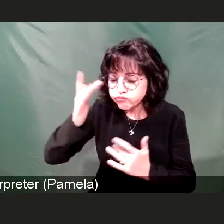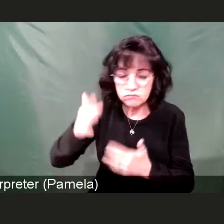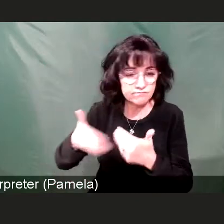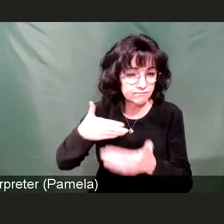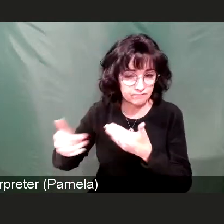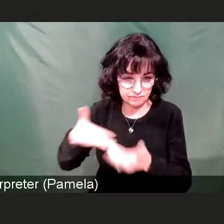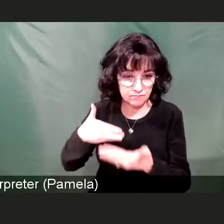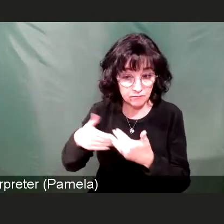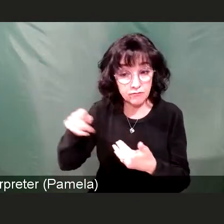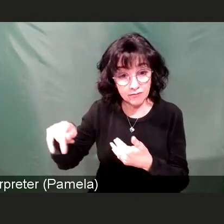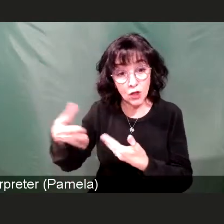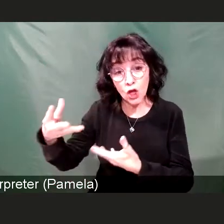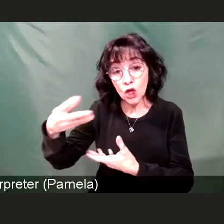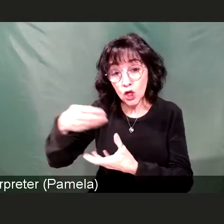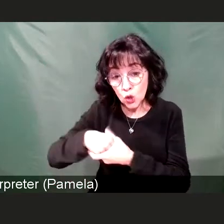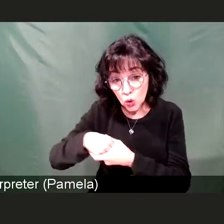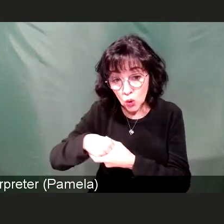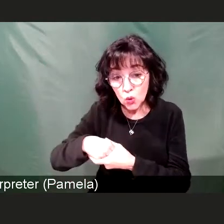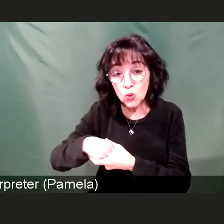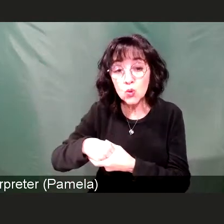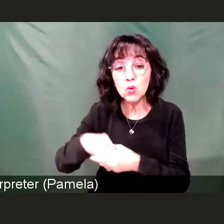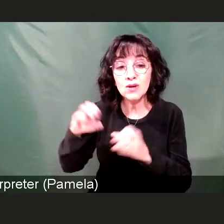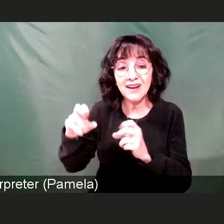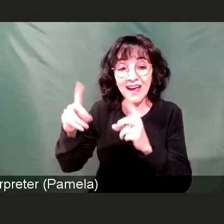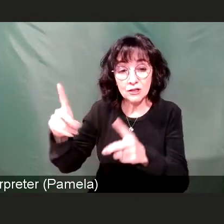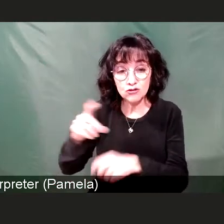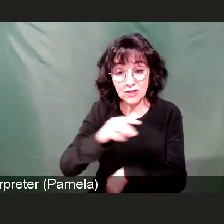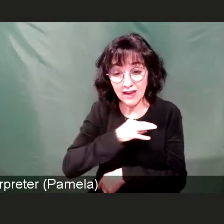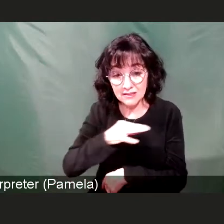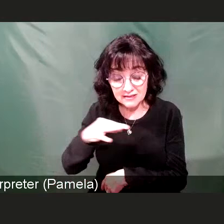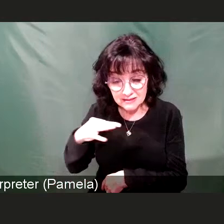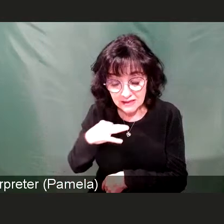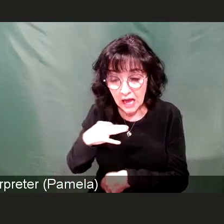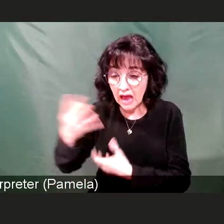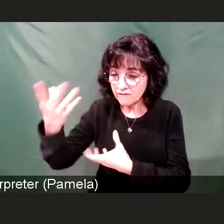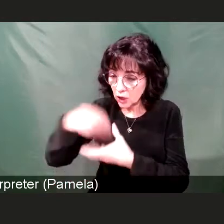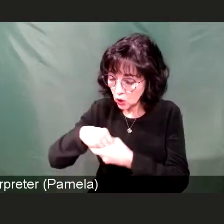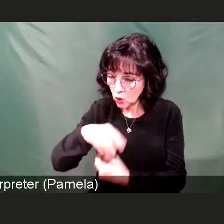education staff, such as teachers, U.S. postal workers